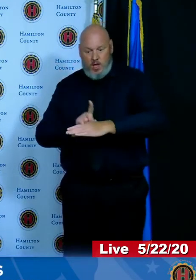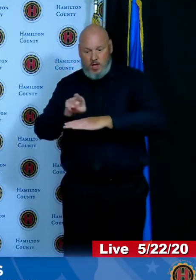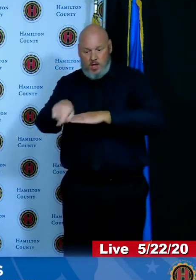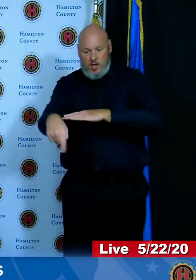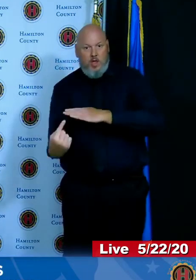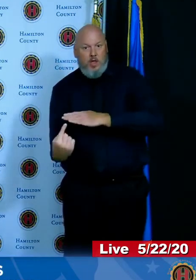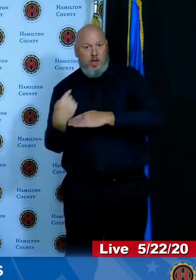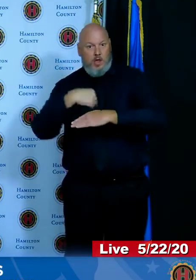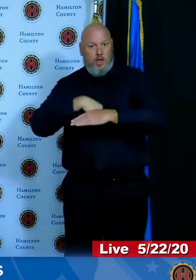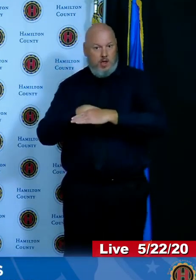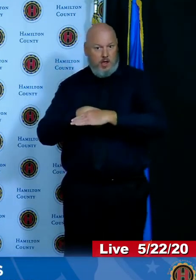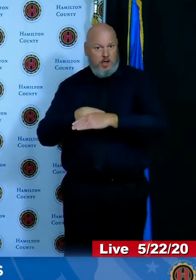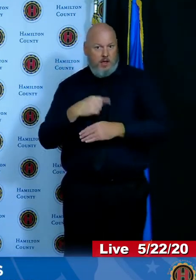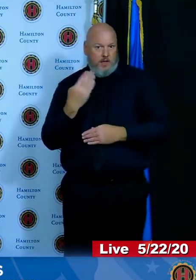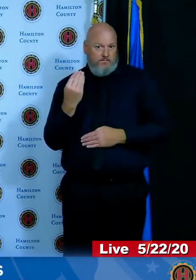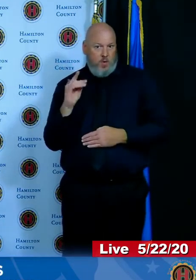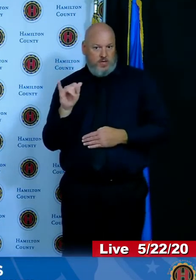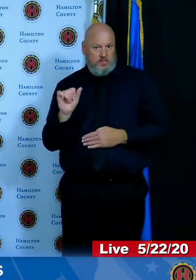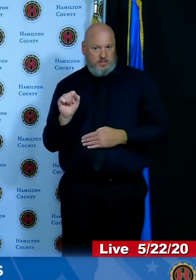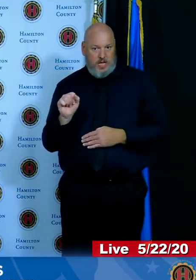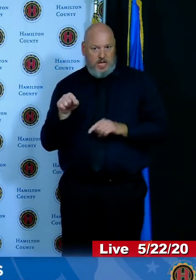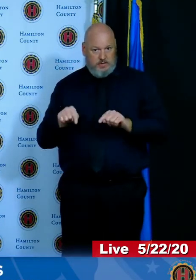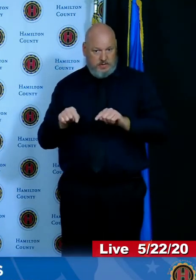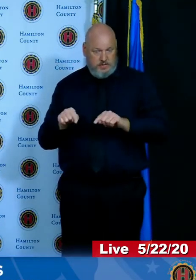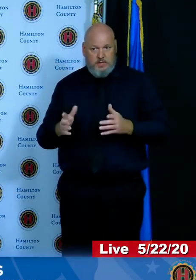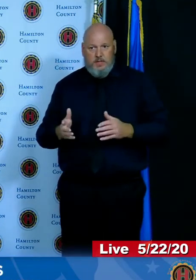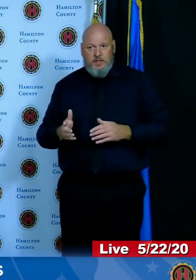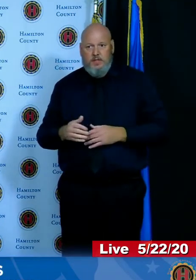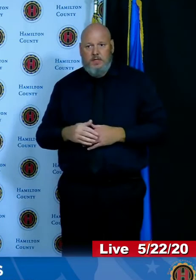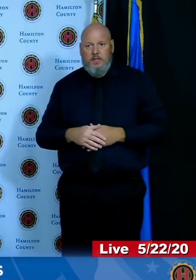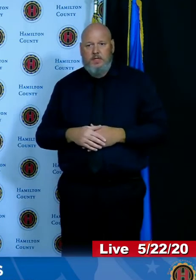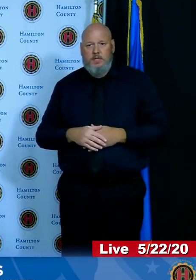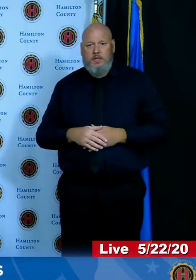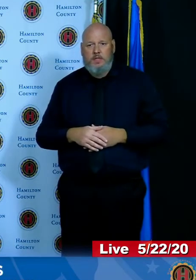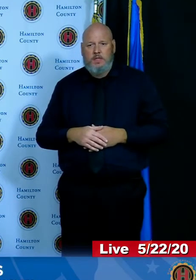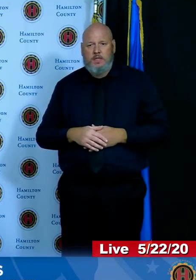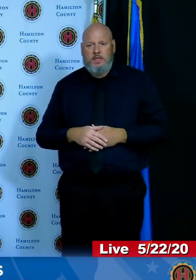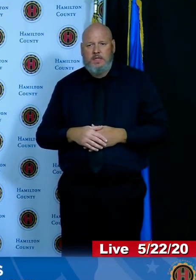outside of Ohio still not encouraged next an important